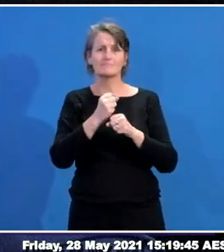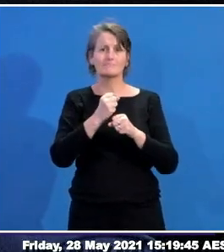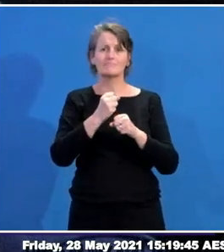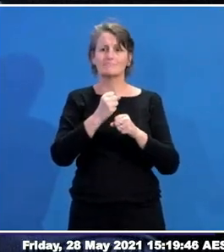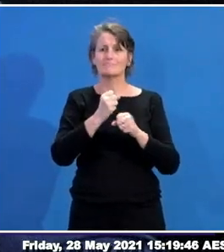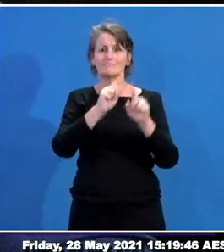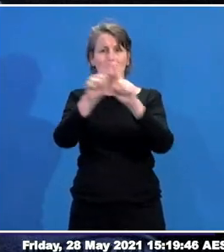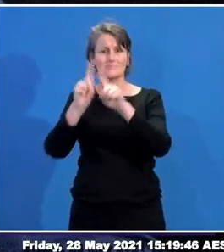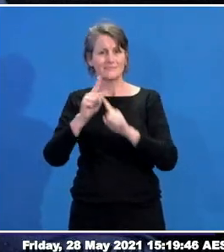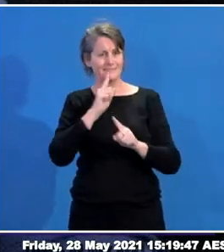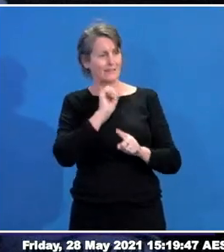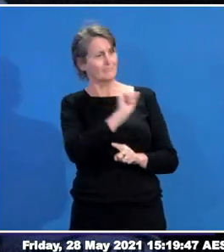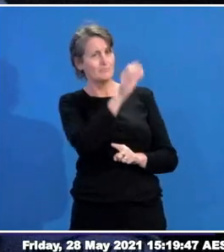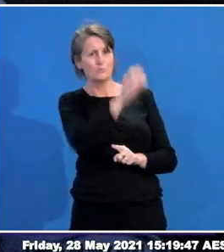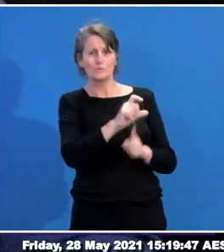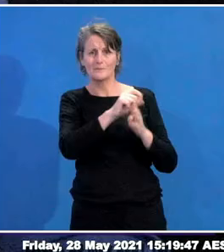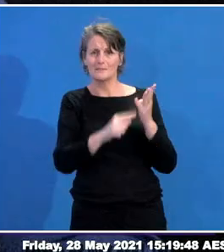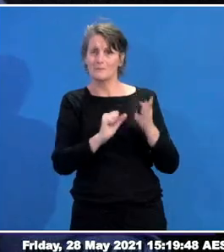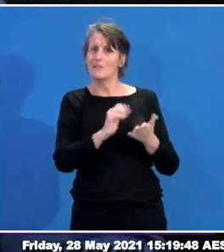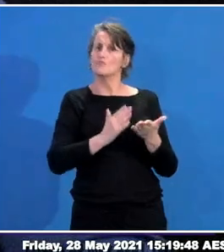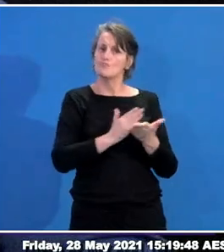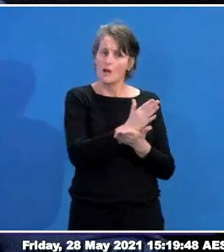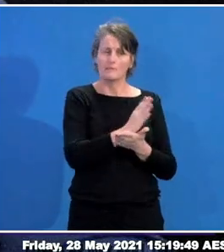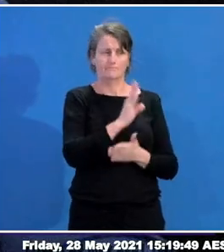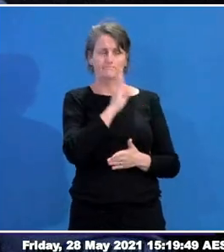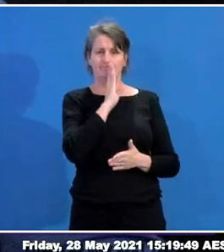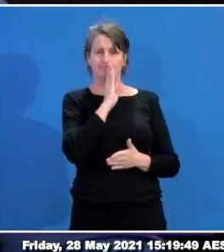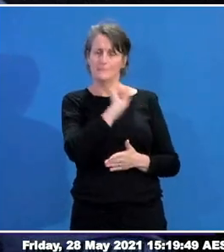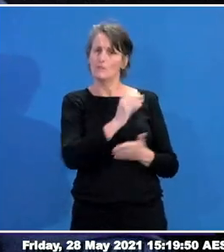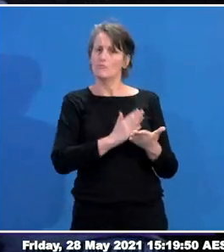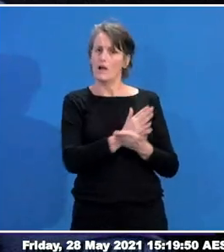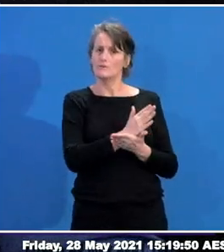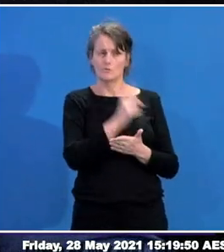And I think, as has been discussed in hearings of the Royal Commission